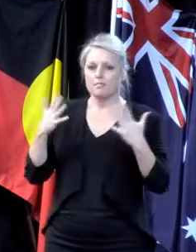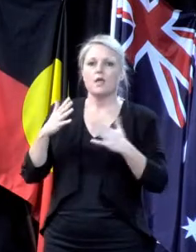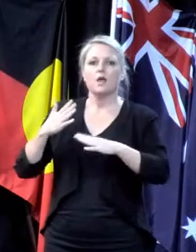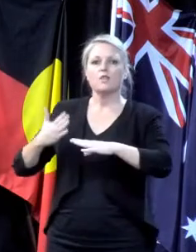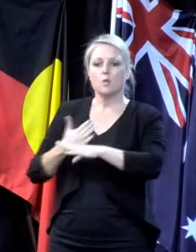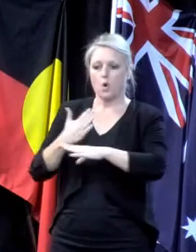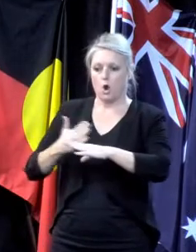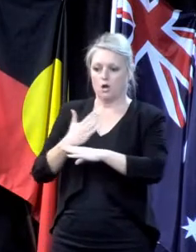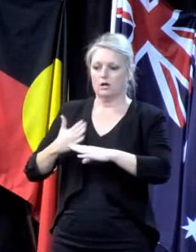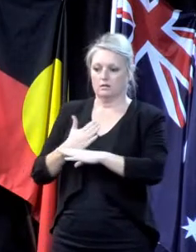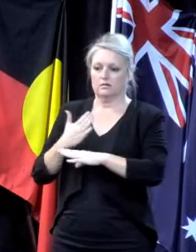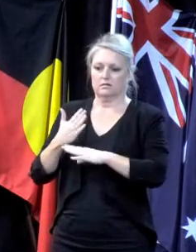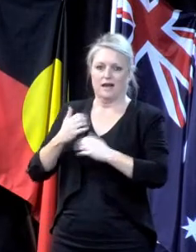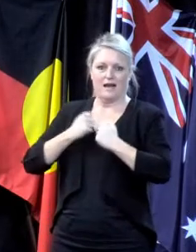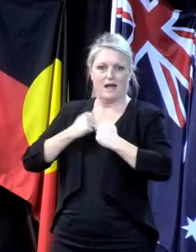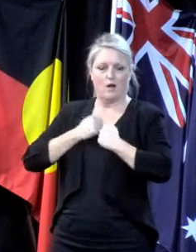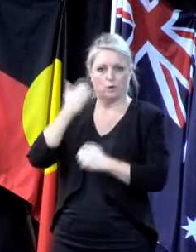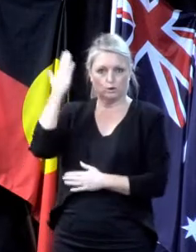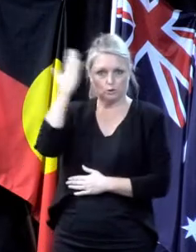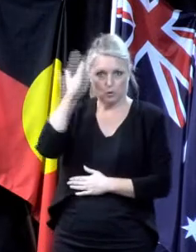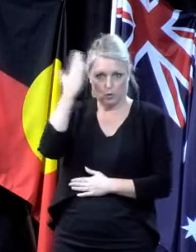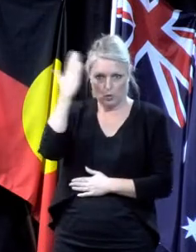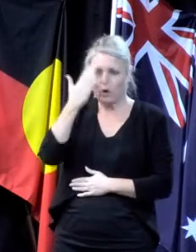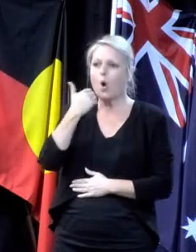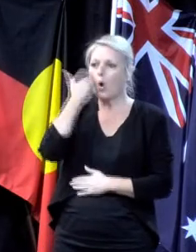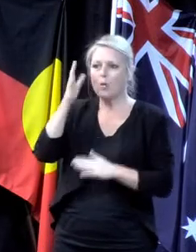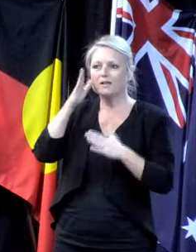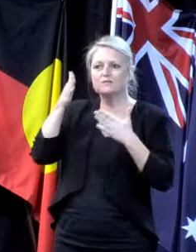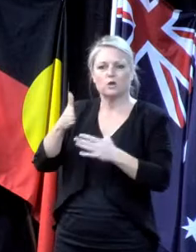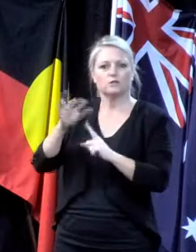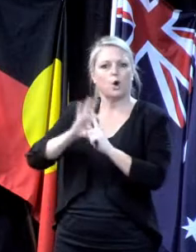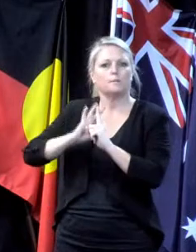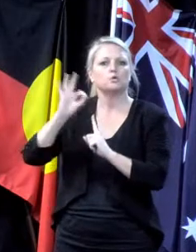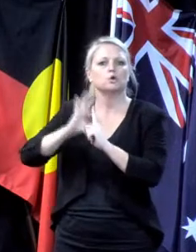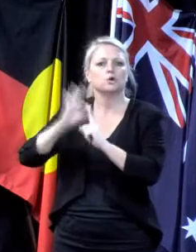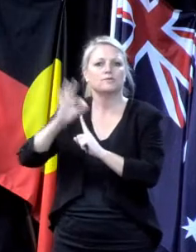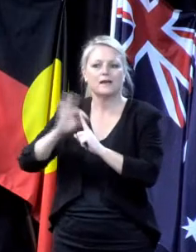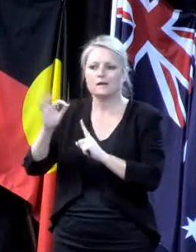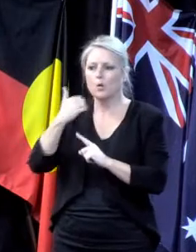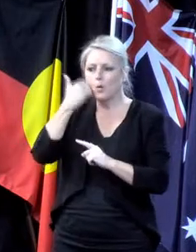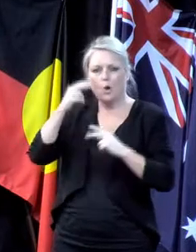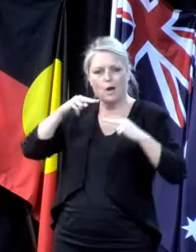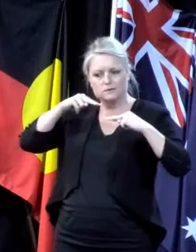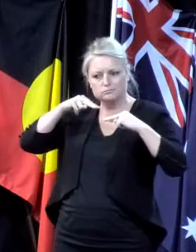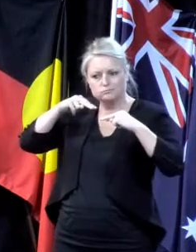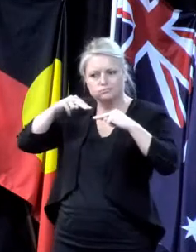is always improvement focused. We’re always monitoring the fidelity and the quality of the practice that we’re delivering.